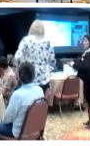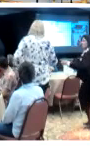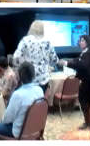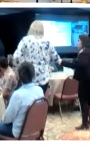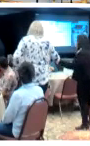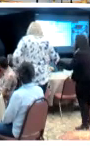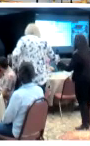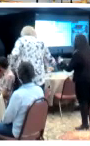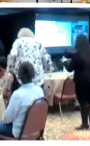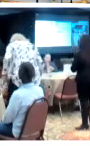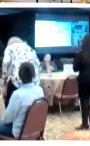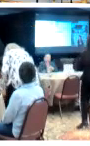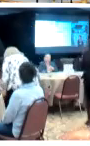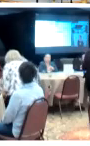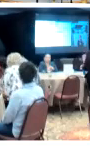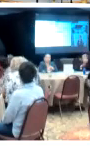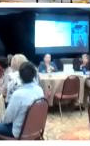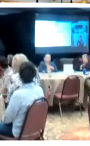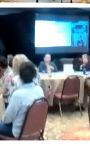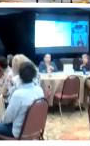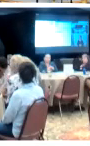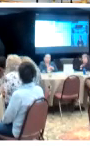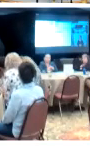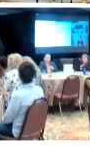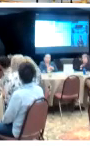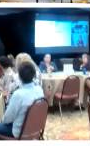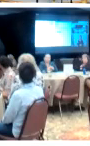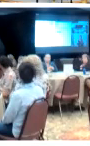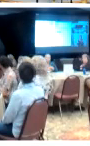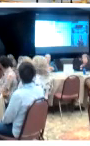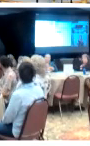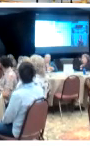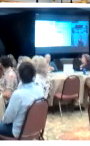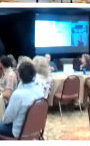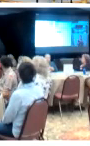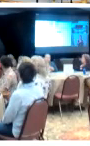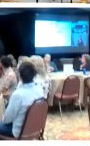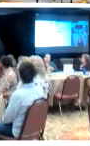and the Center for Independent Living there in Lee county were really amazing